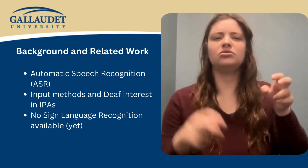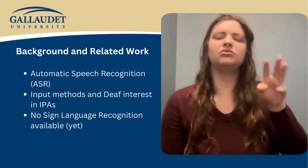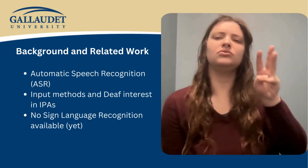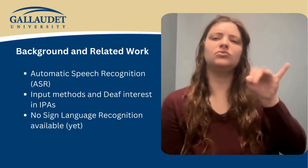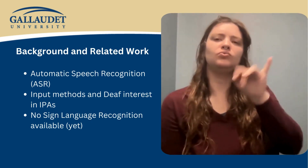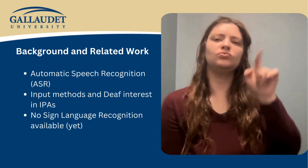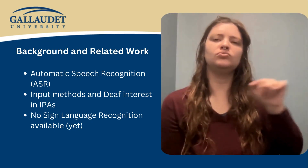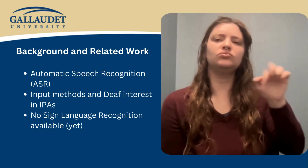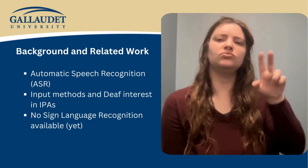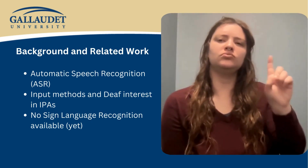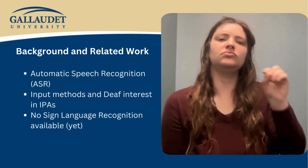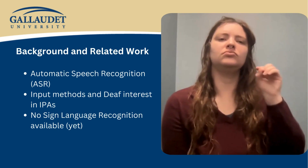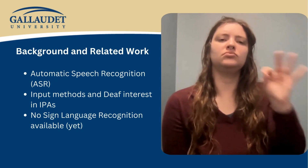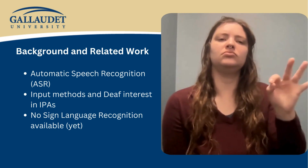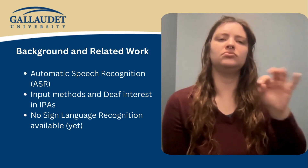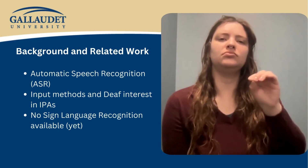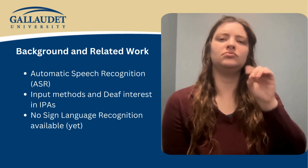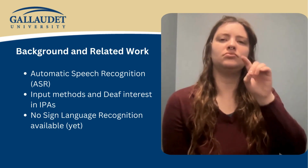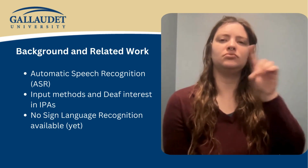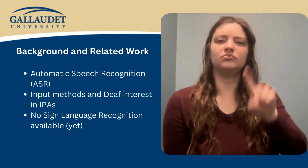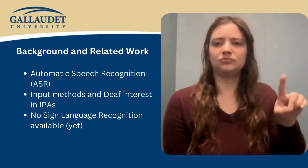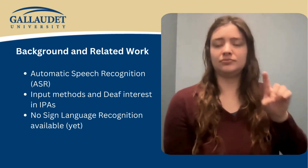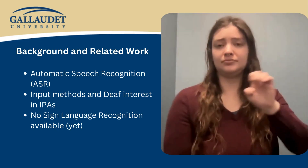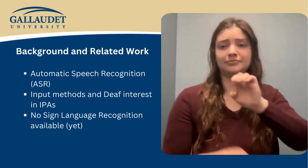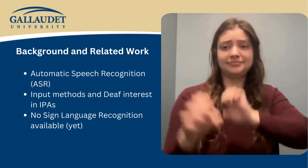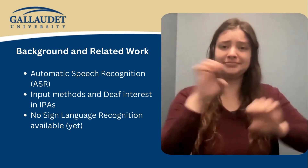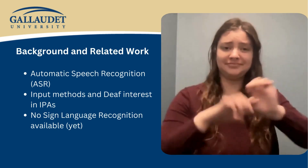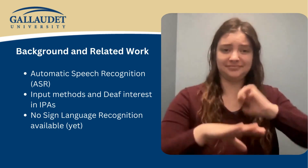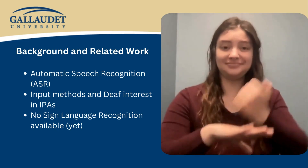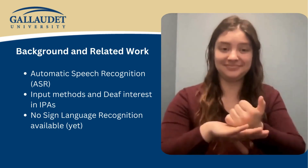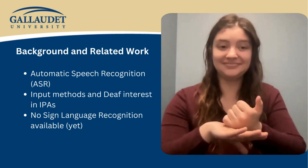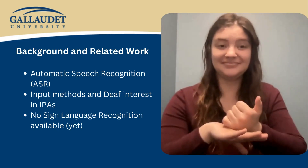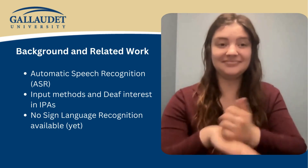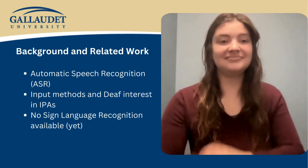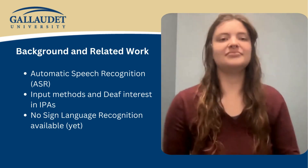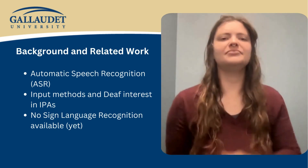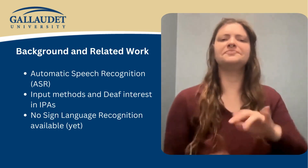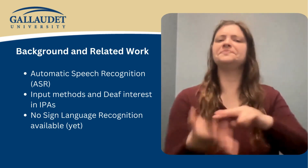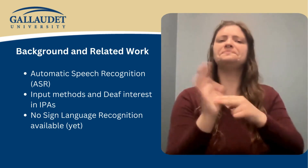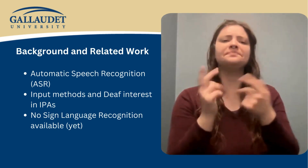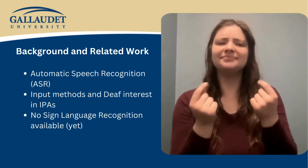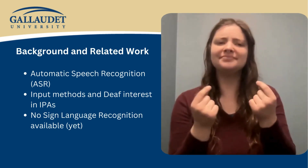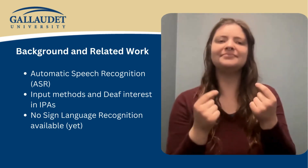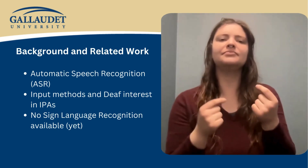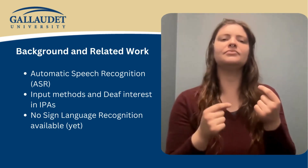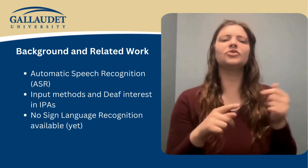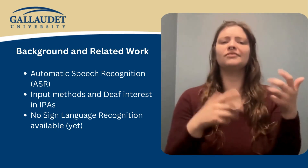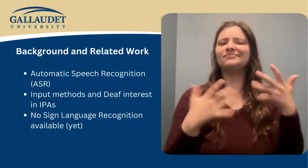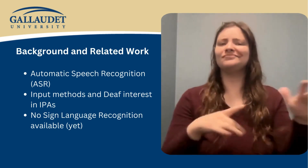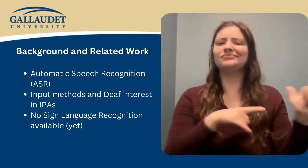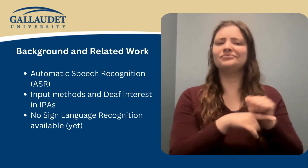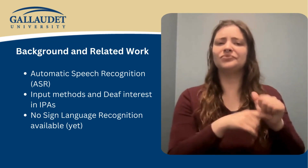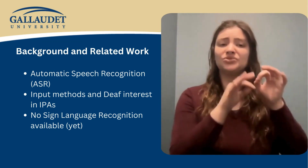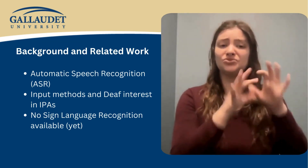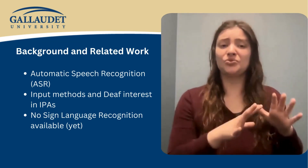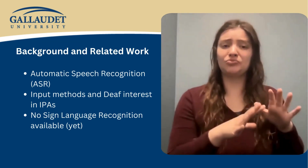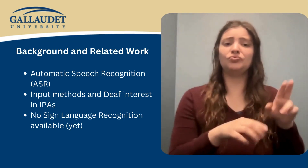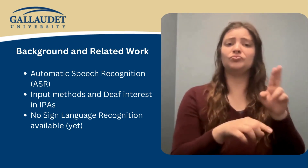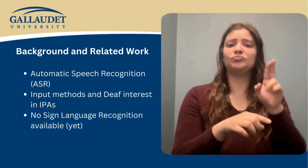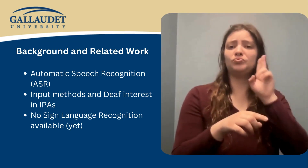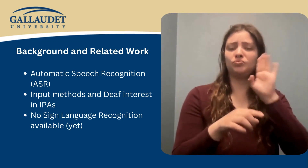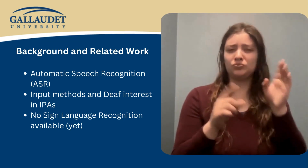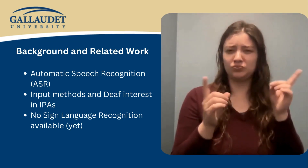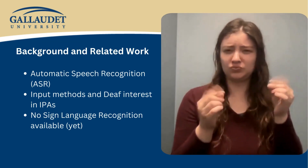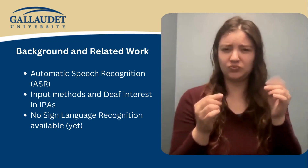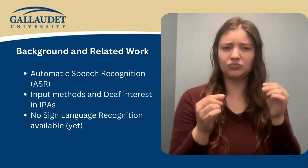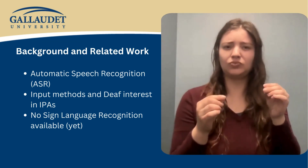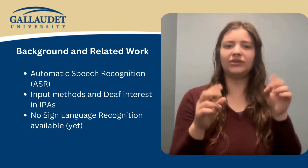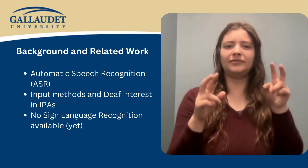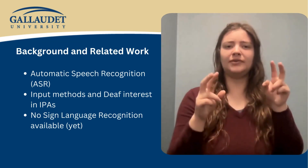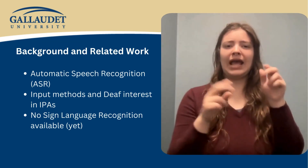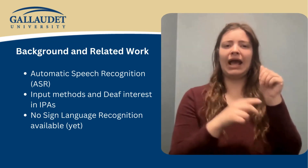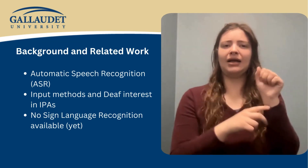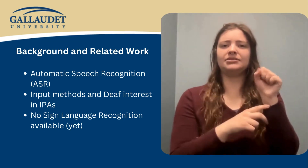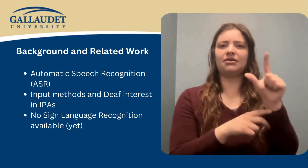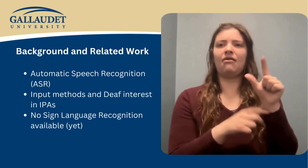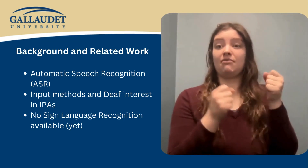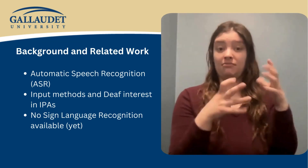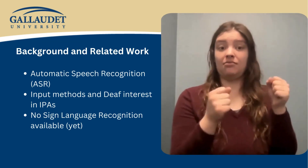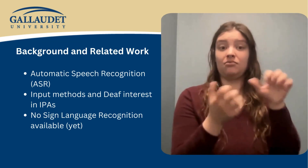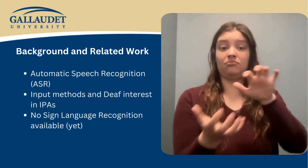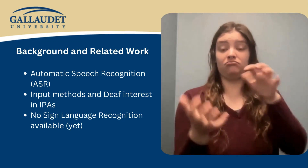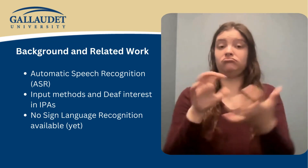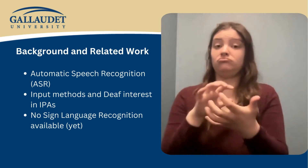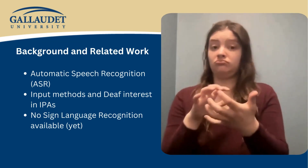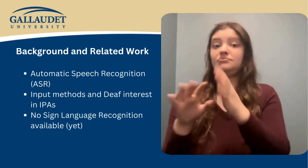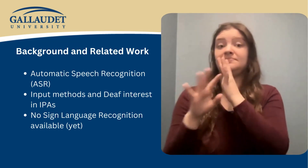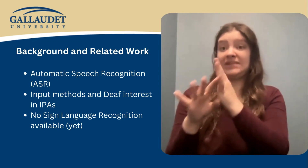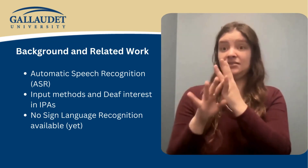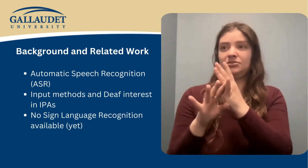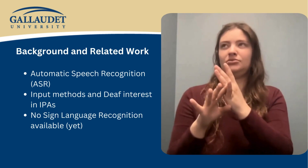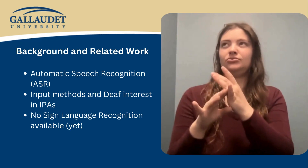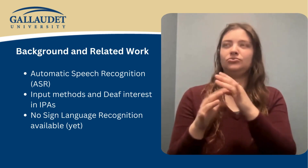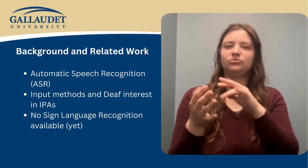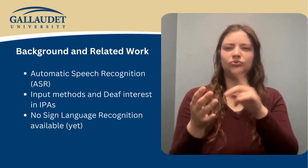ASL-to-speech function to simulate machine understanding, so we applied that format here.